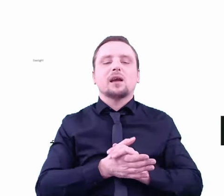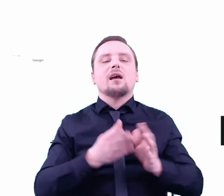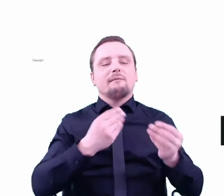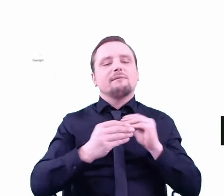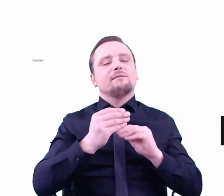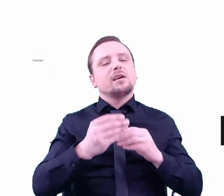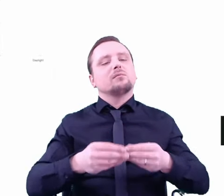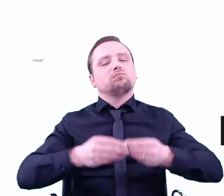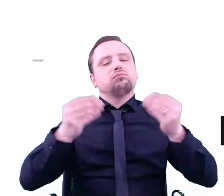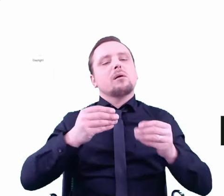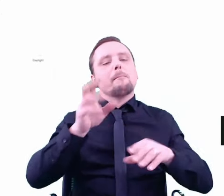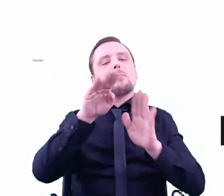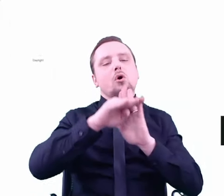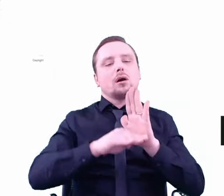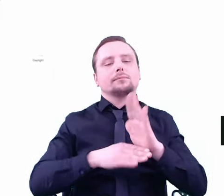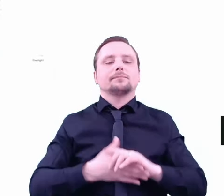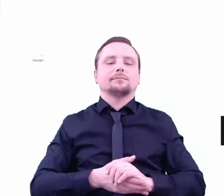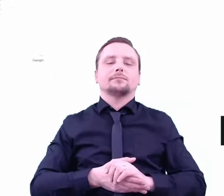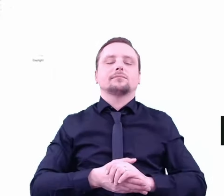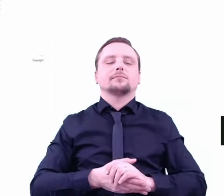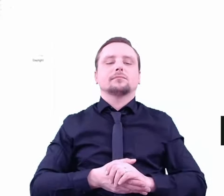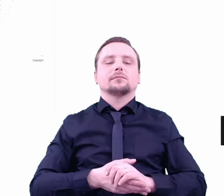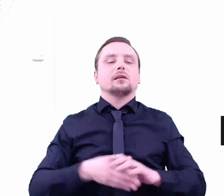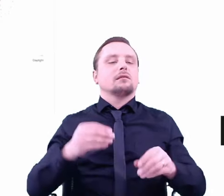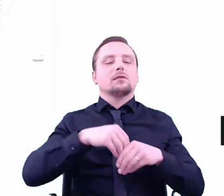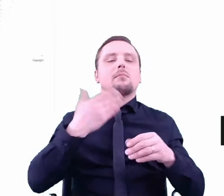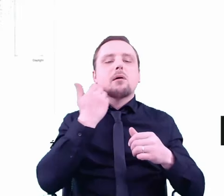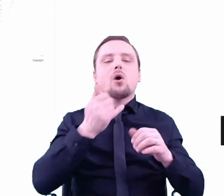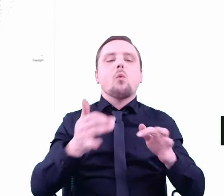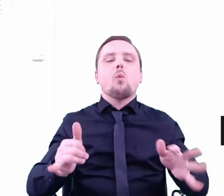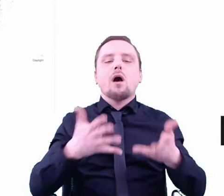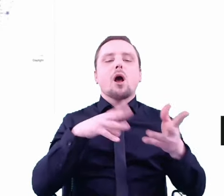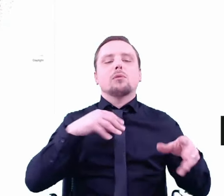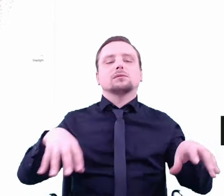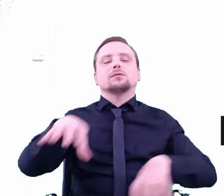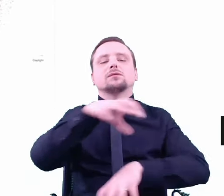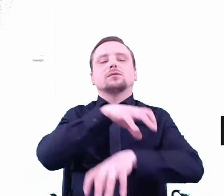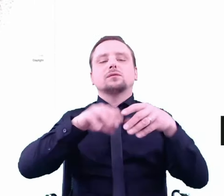It enables users to modify and analyze apartment layouts with remarkable efficiency.